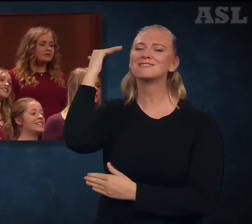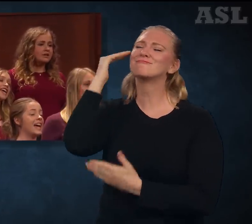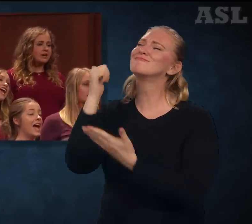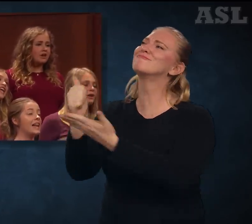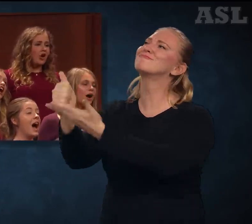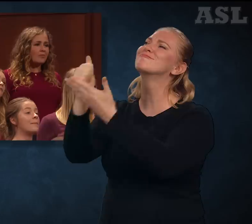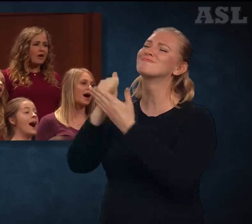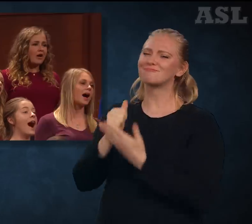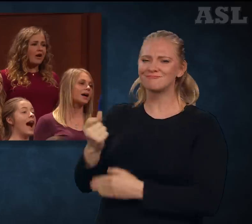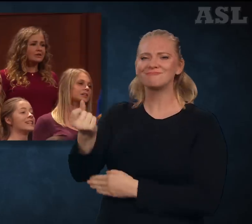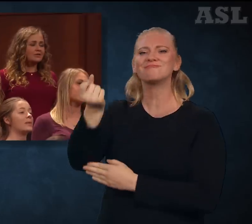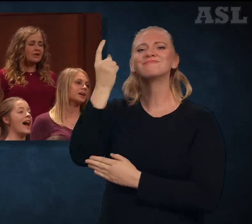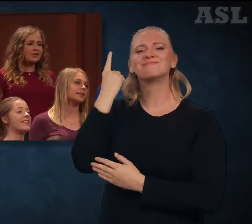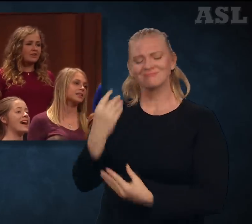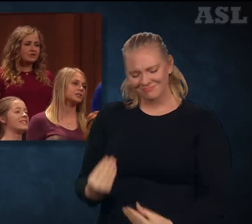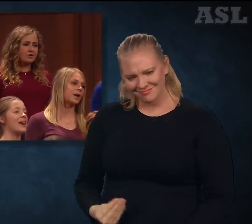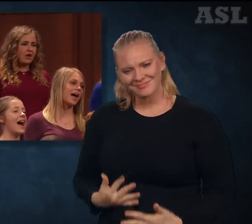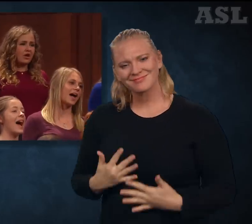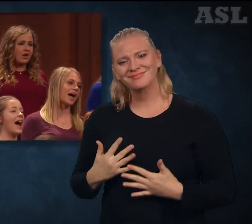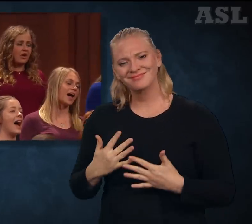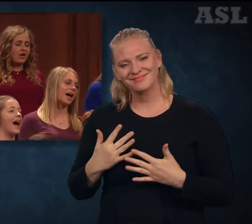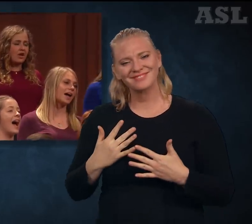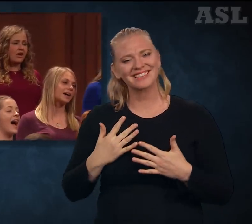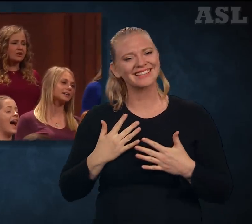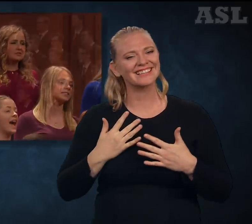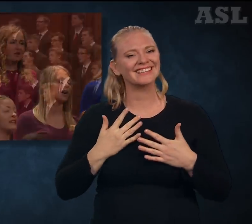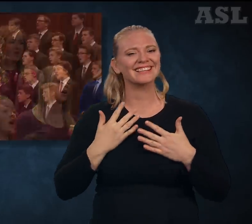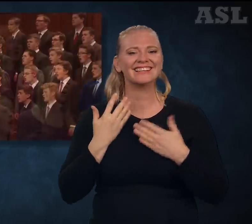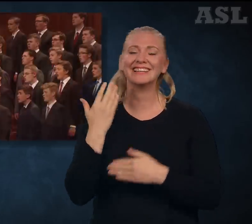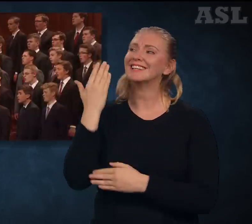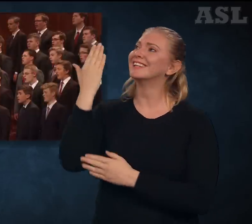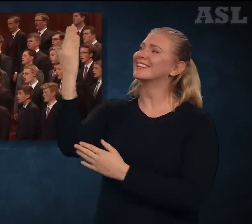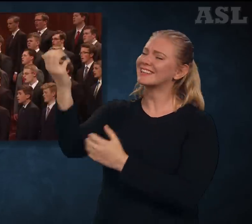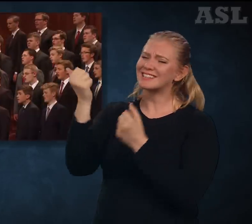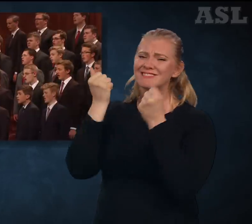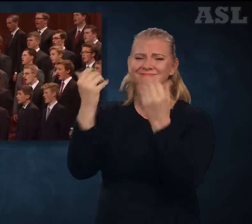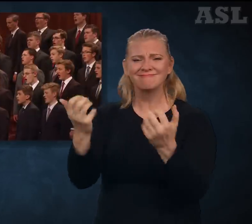TO LIGHTEN OUR MINDS WITH ITS RAYS.